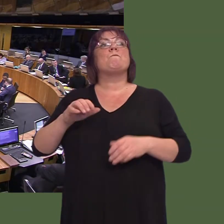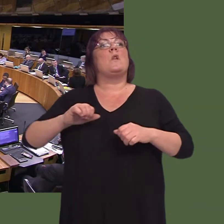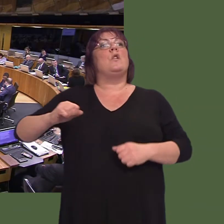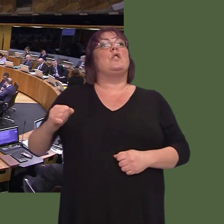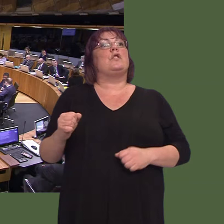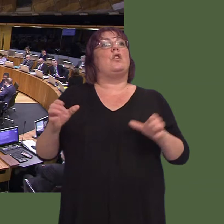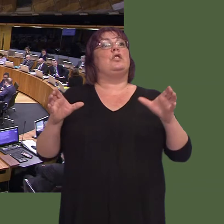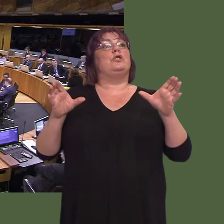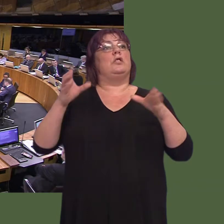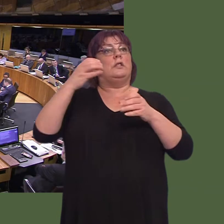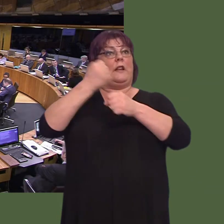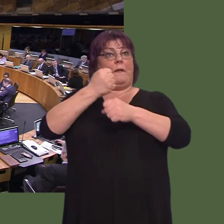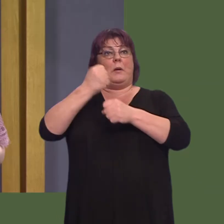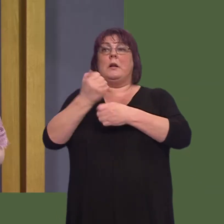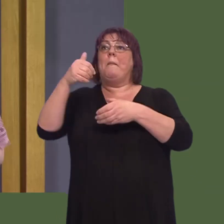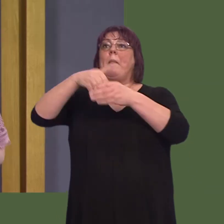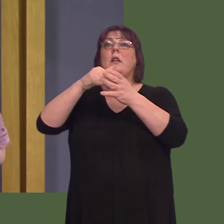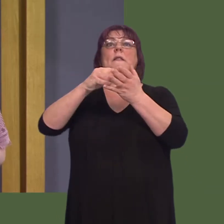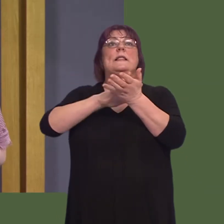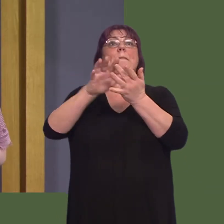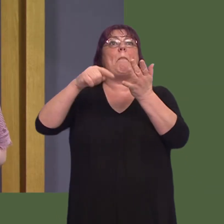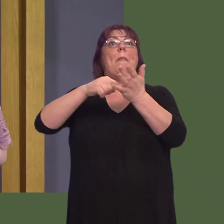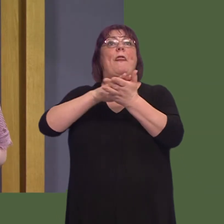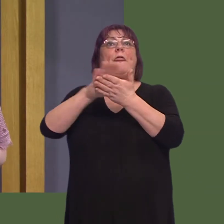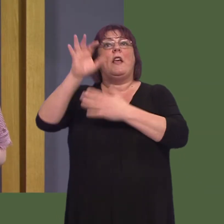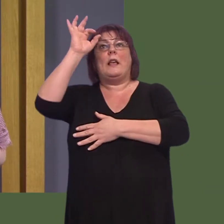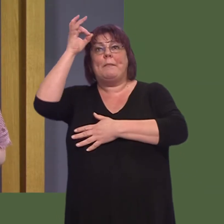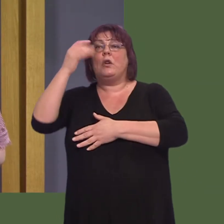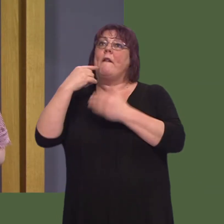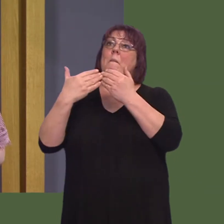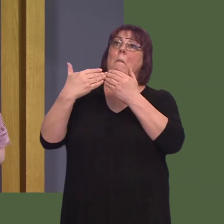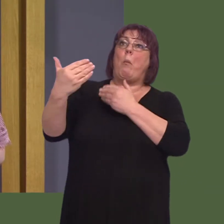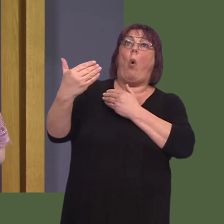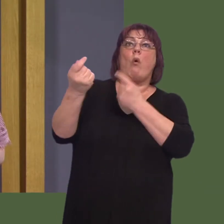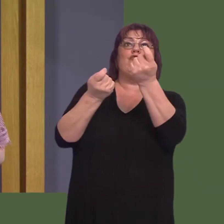Government, as part of the Smith Commission, will see yet again more powers over welfare being devolved to their Government.